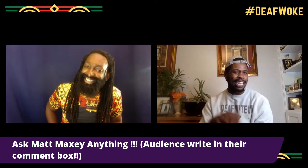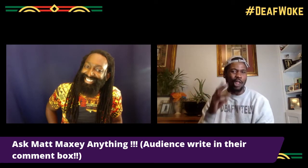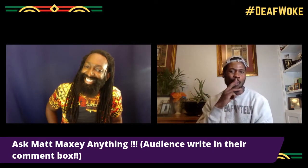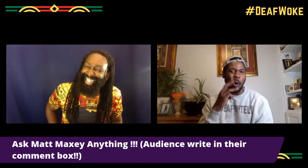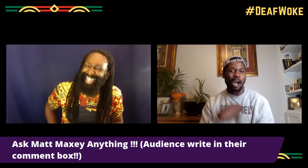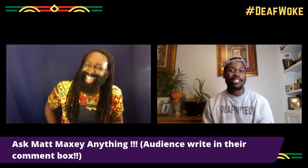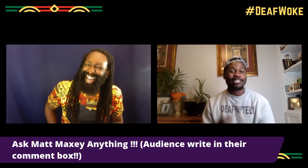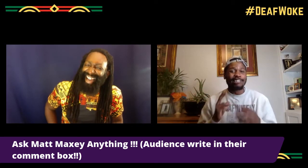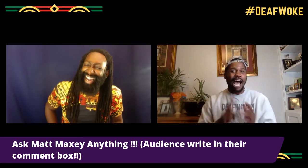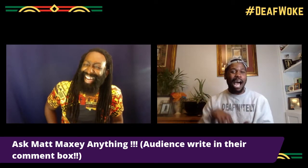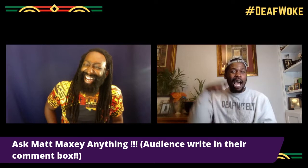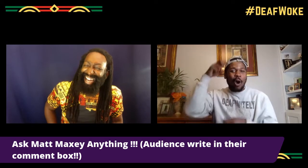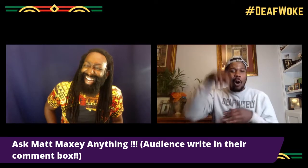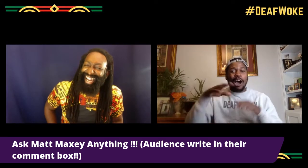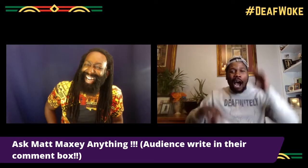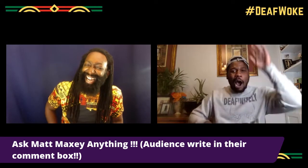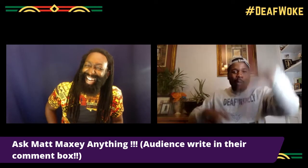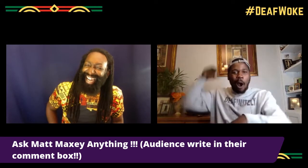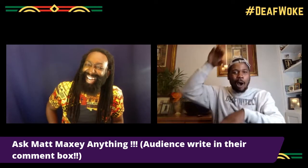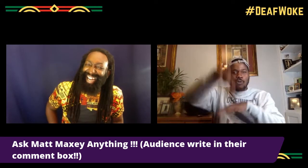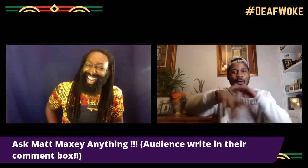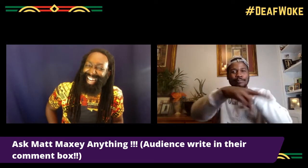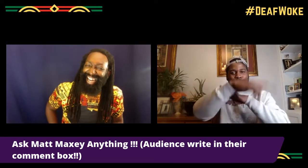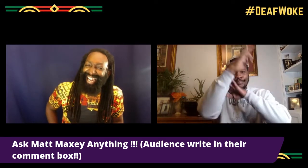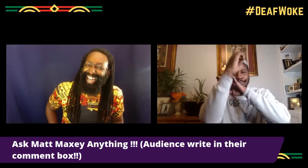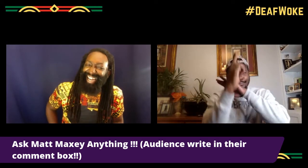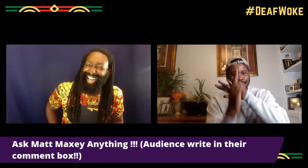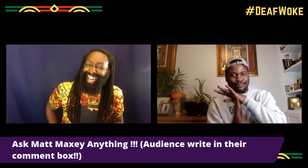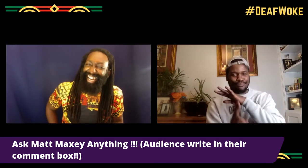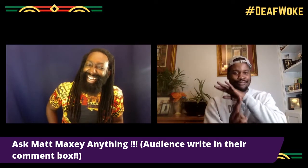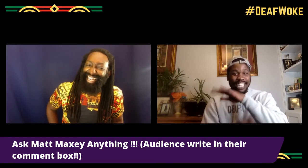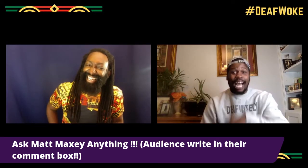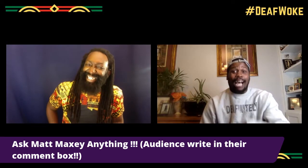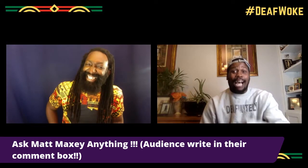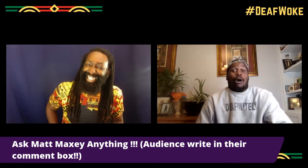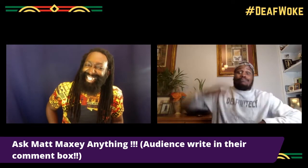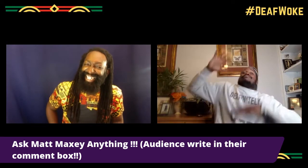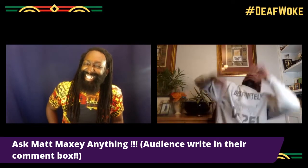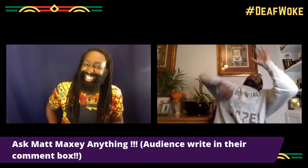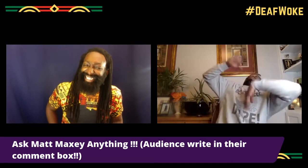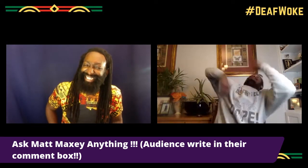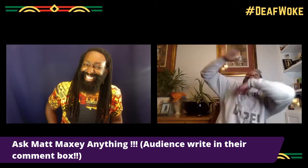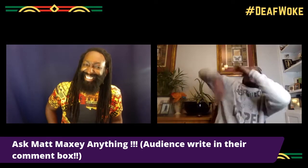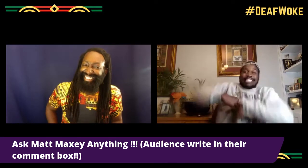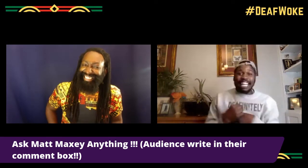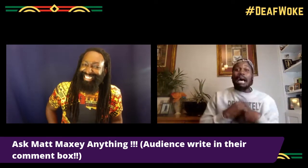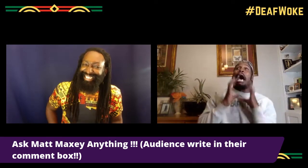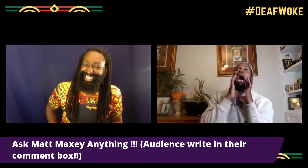I have been to New Jersey, I had shoes on. I got in. And I just sank.